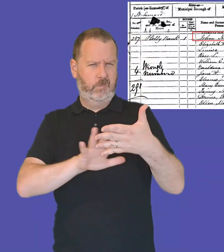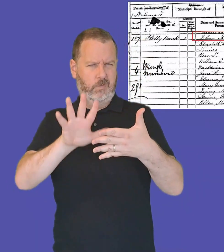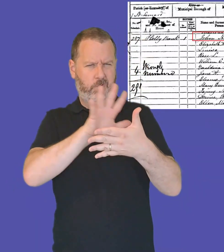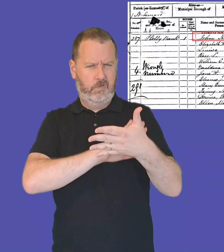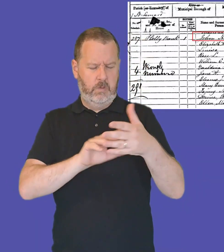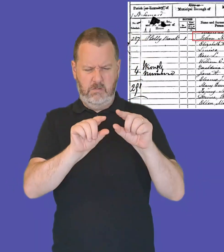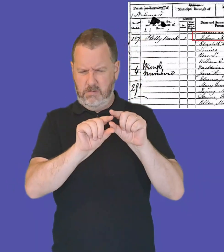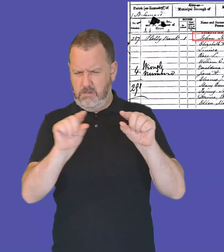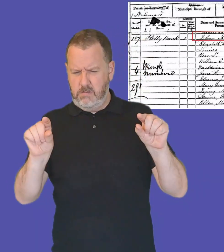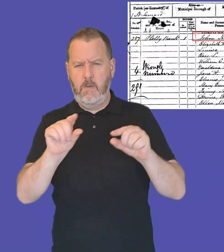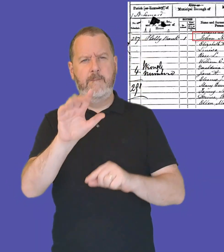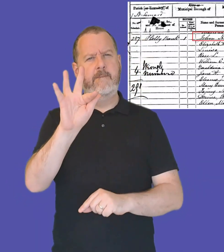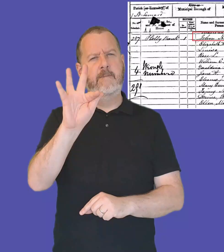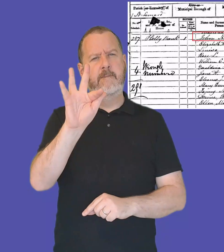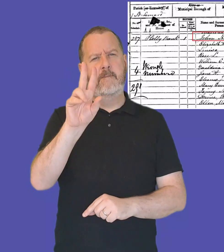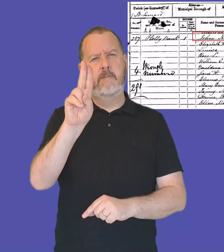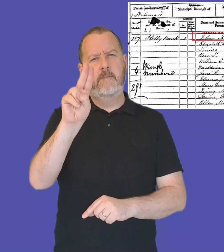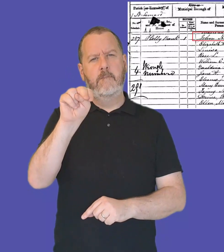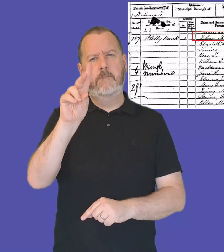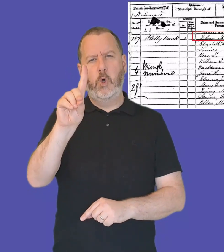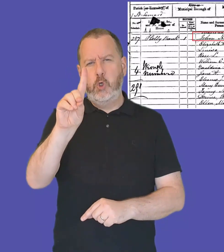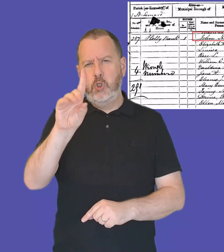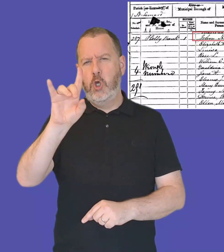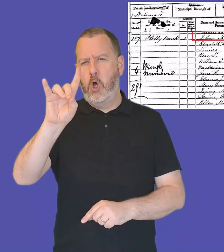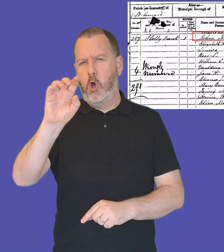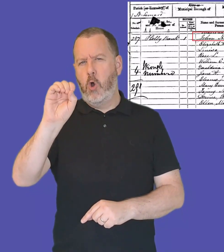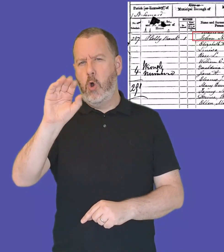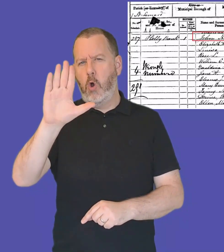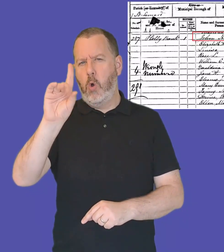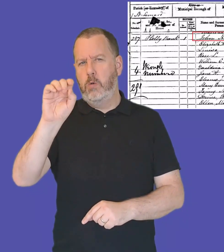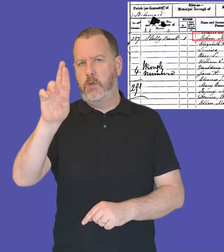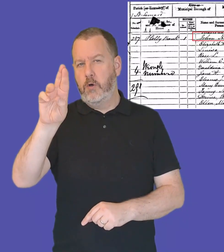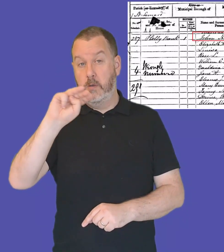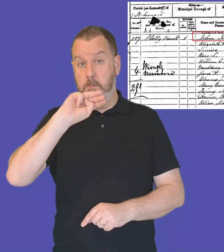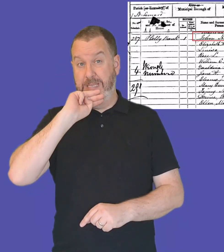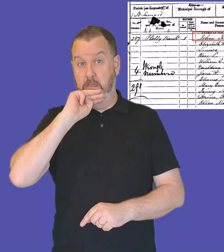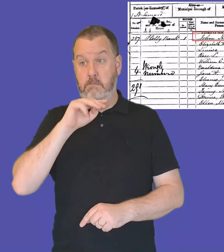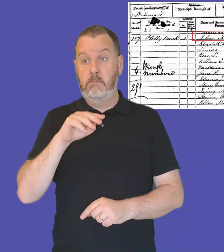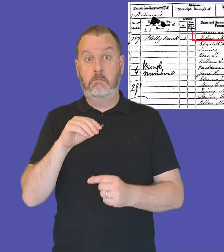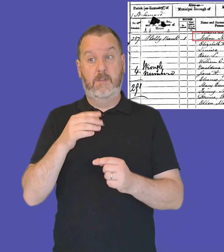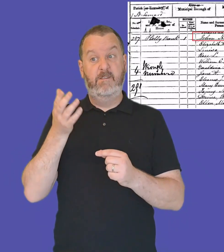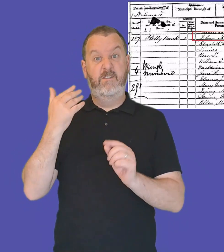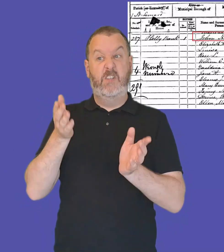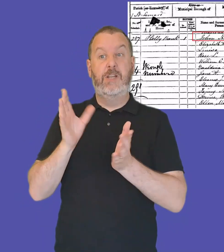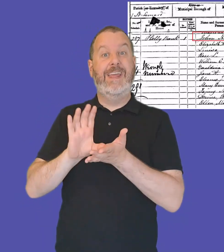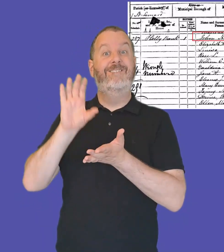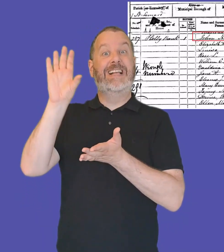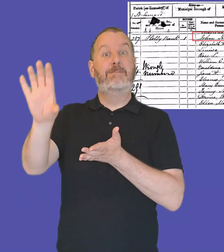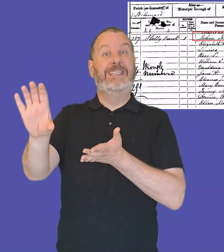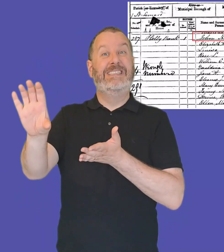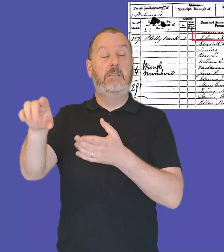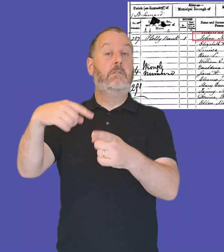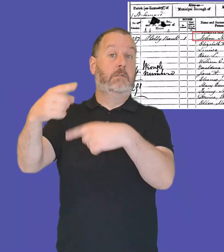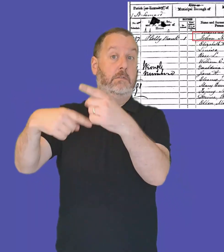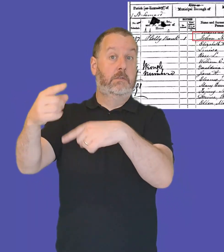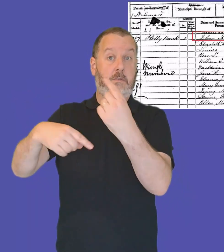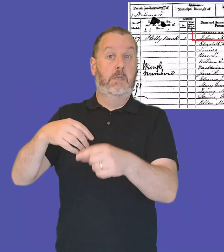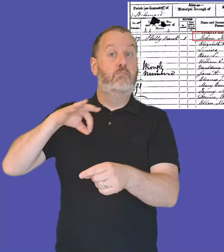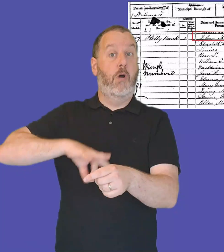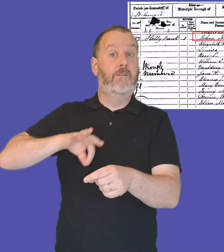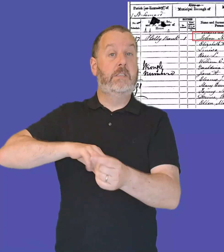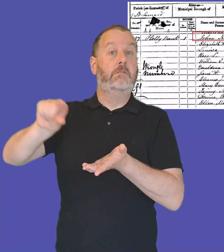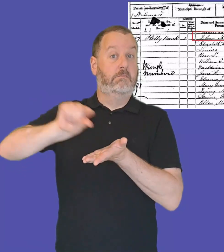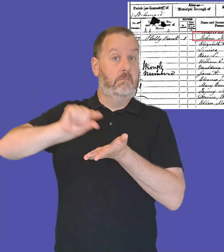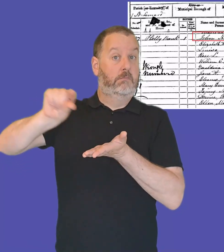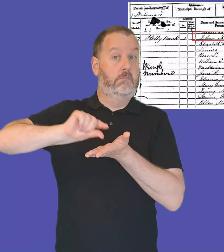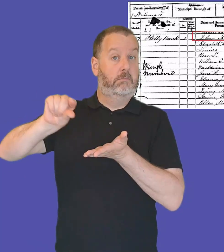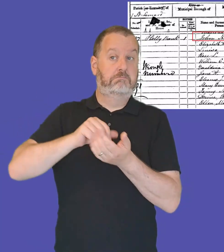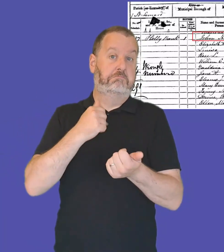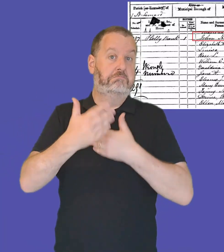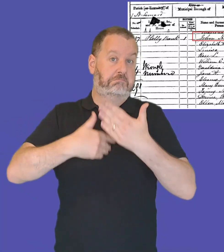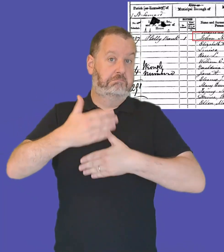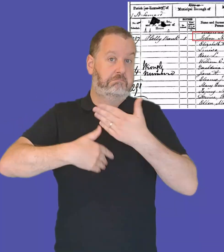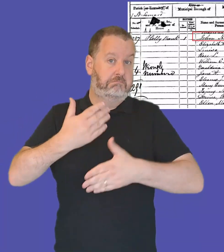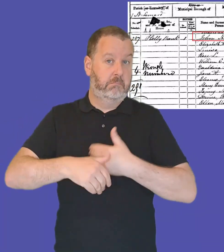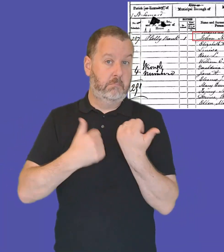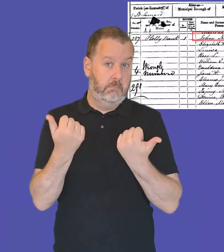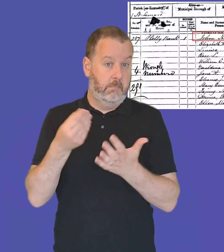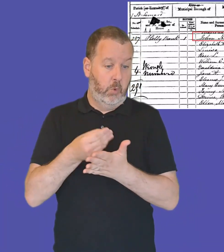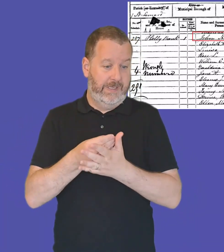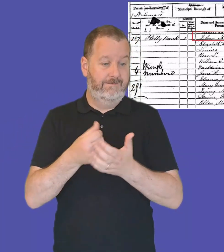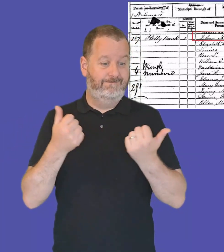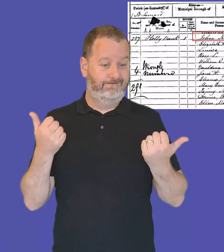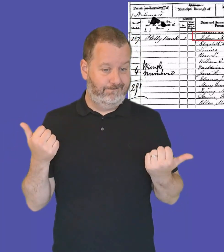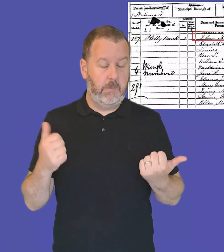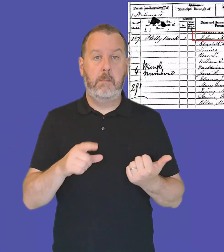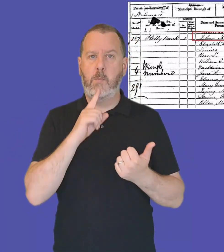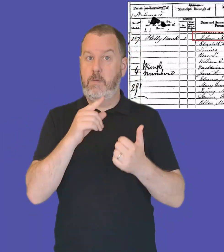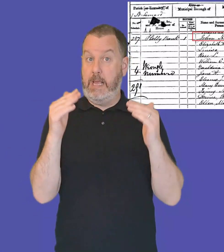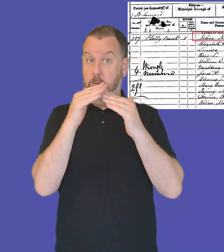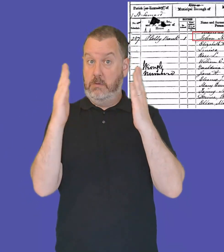indicating he lived off his investments.